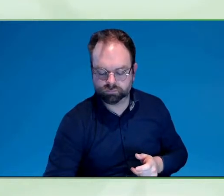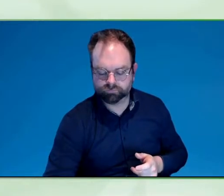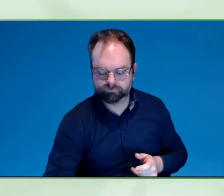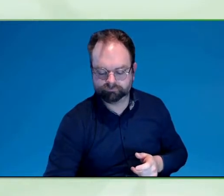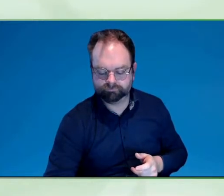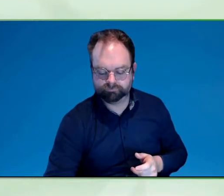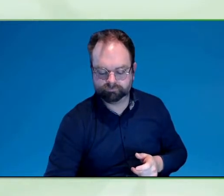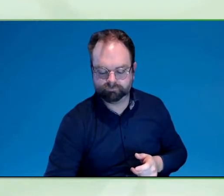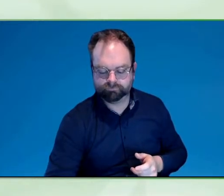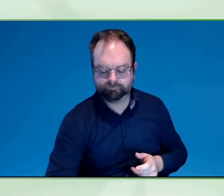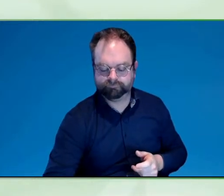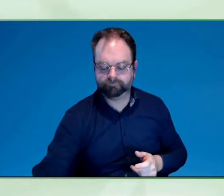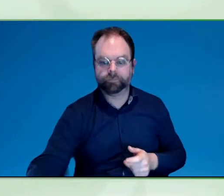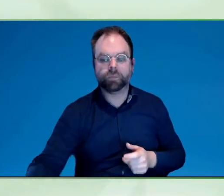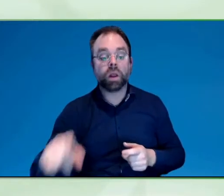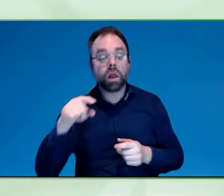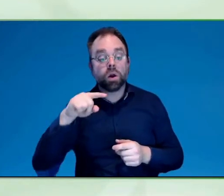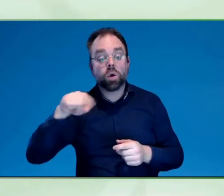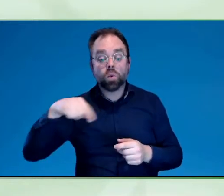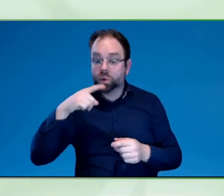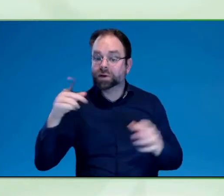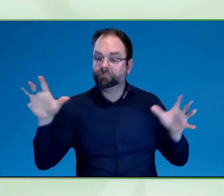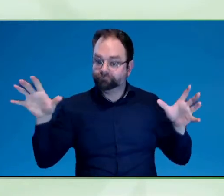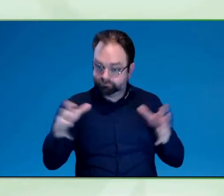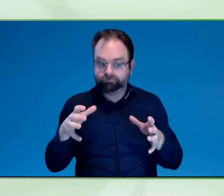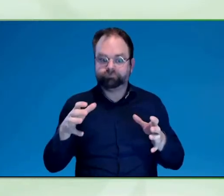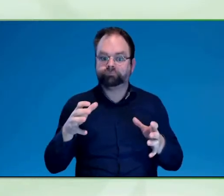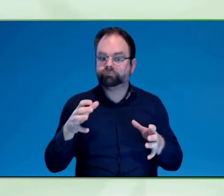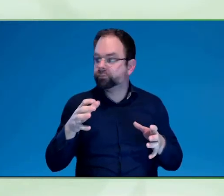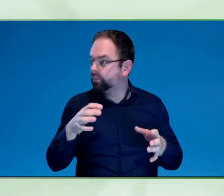technologies around training and implementation.